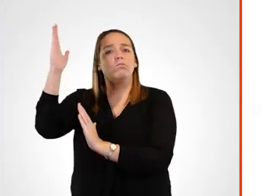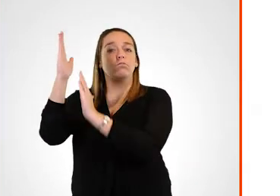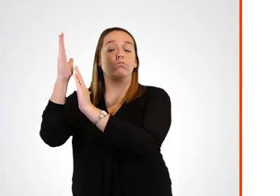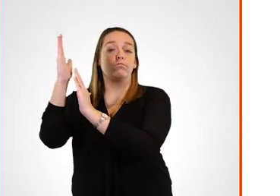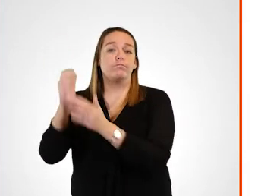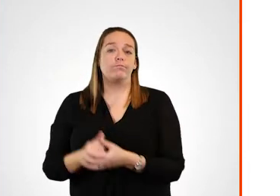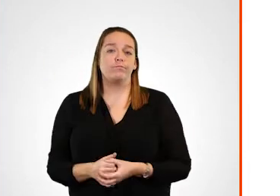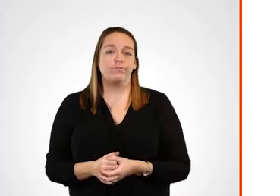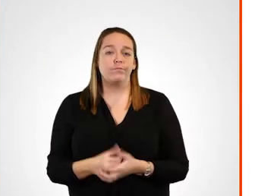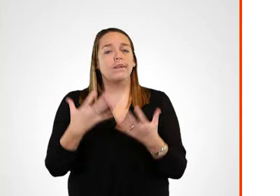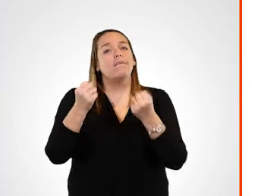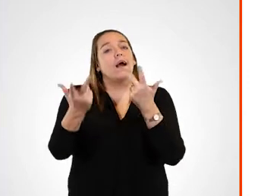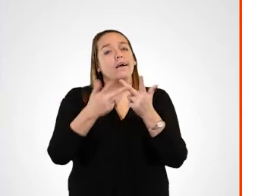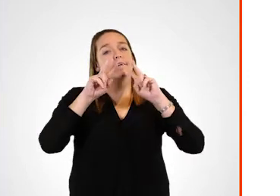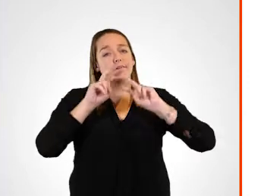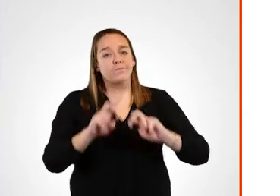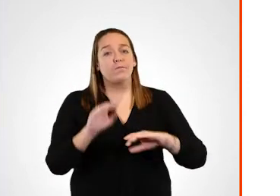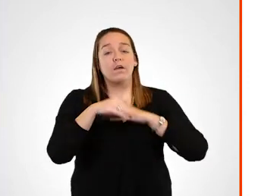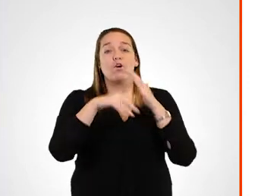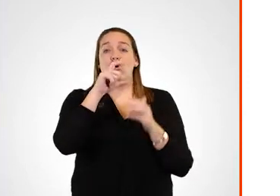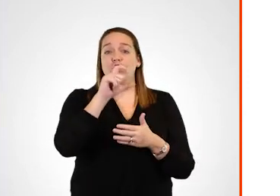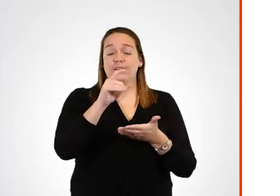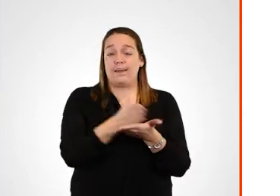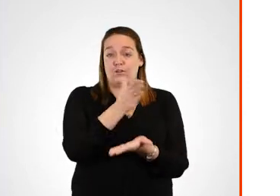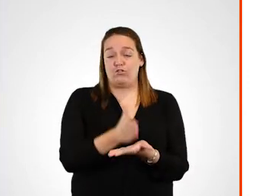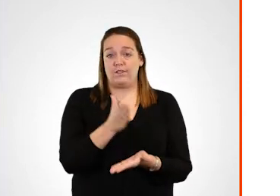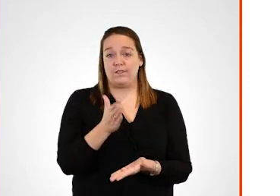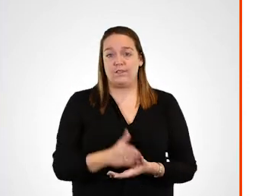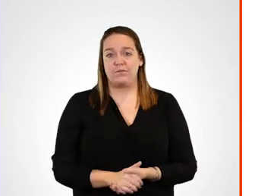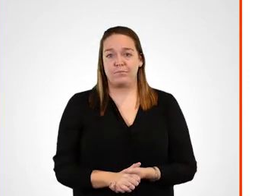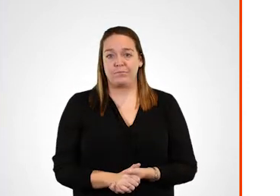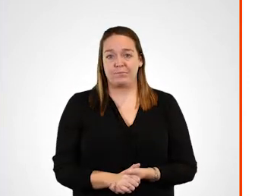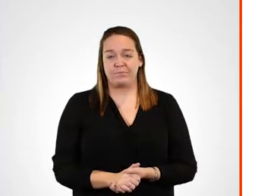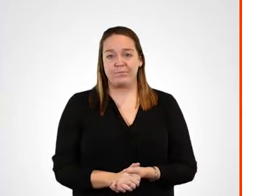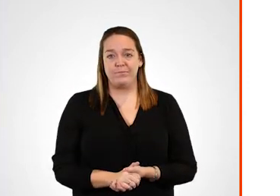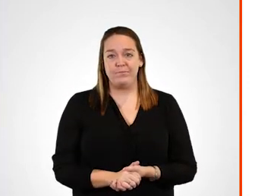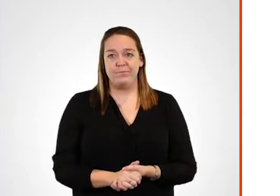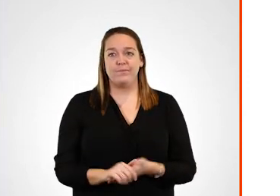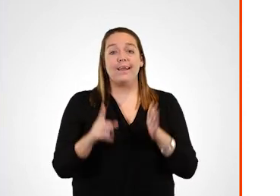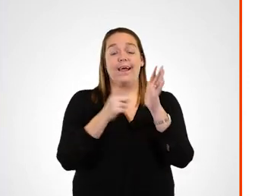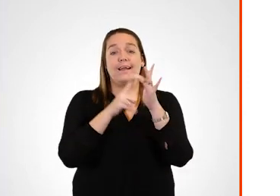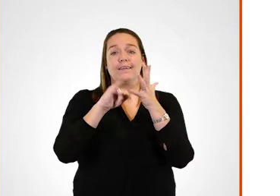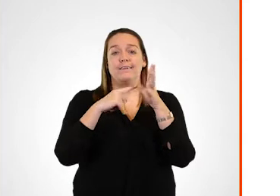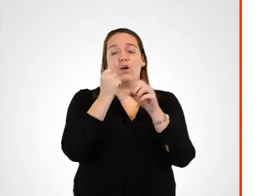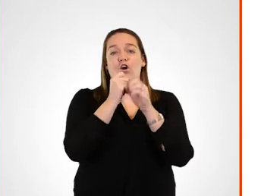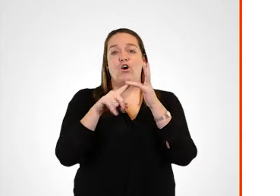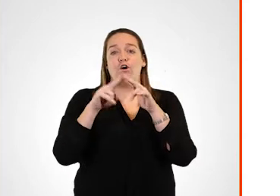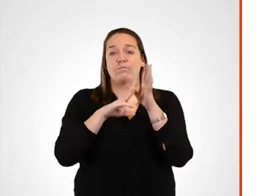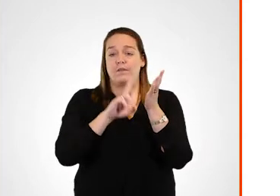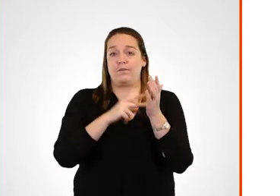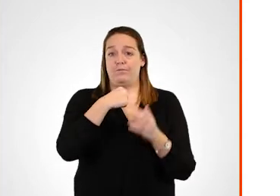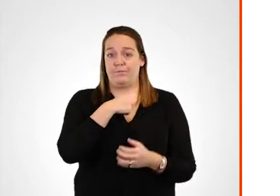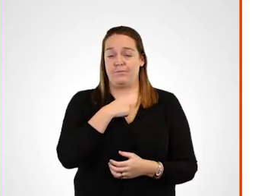In another study of consonant accuracy, Lisa Goffman and I at Purdue University